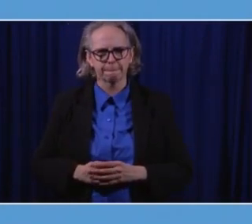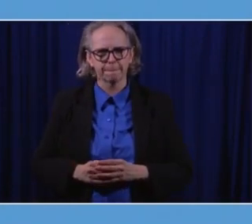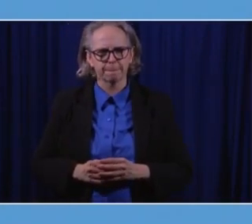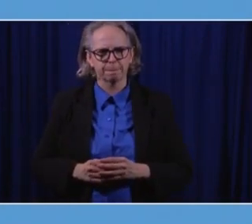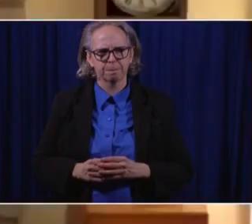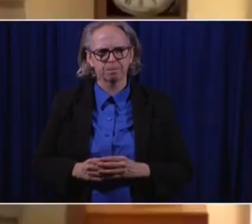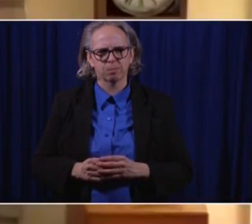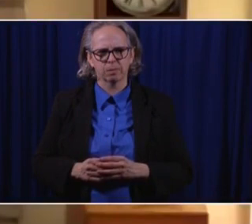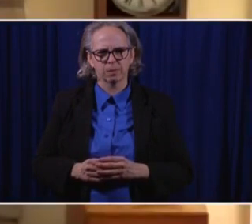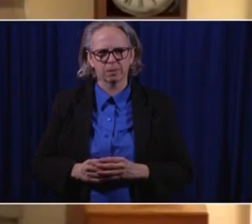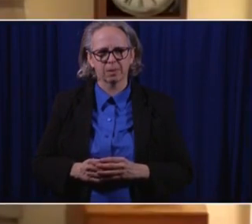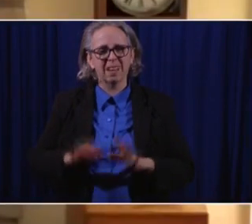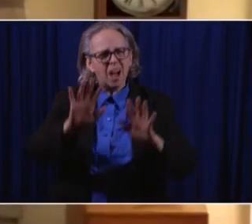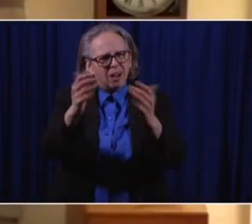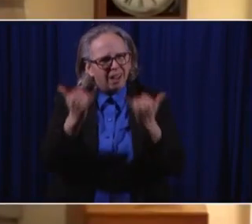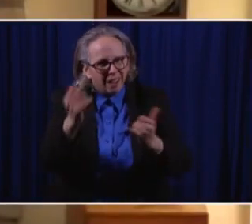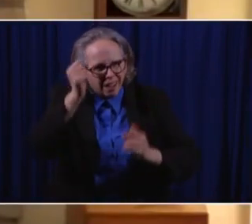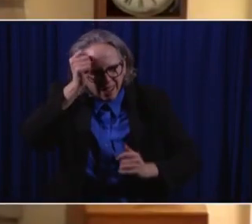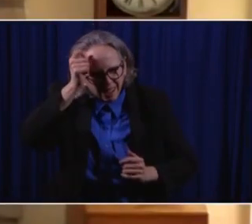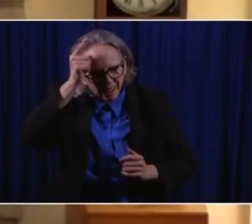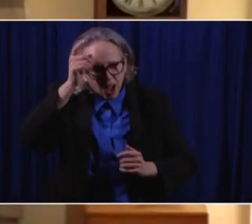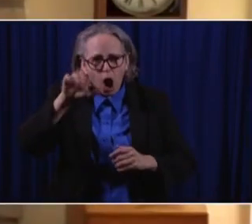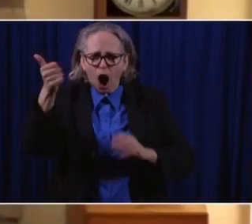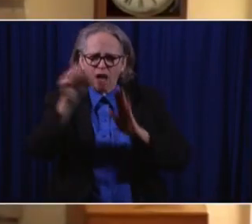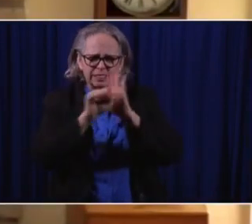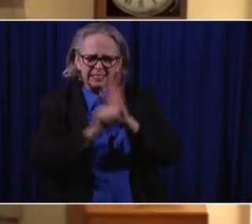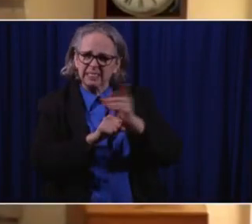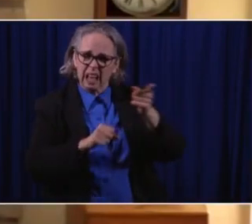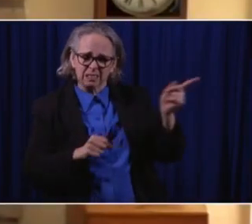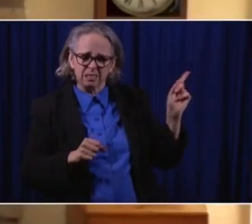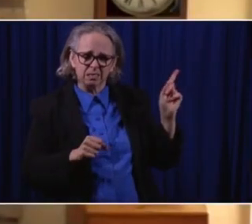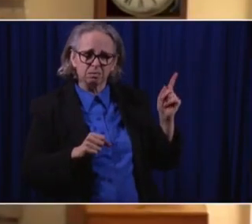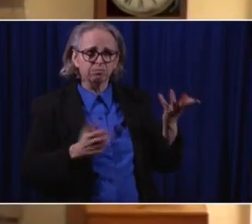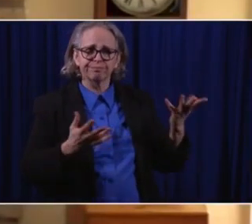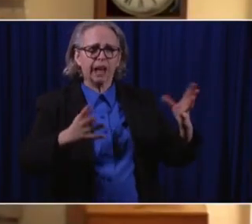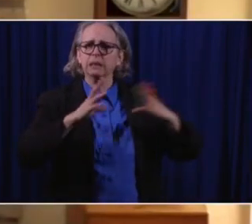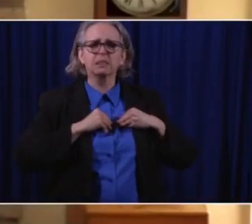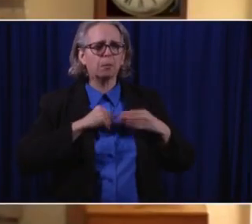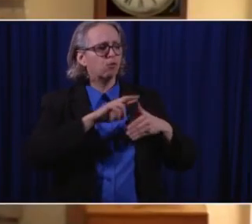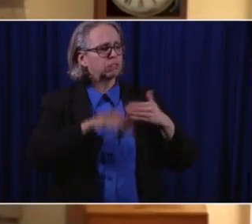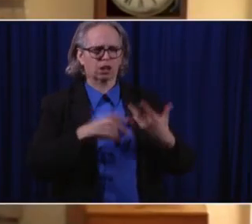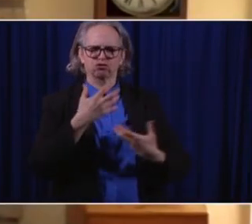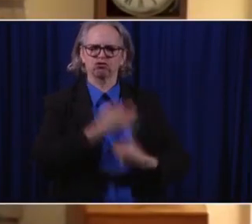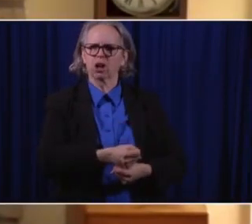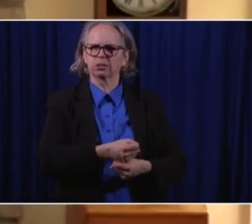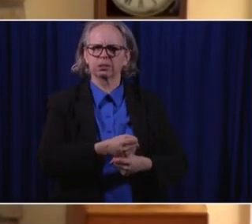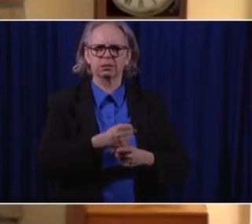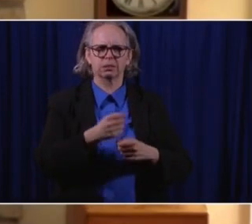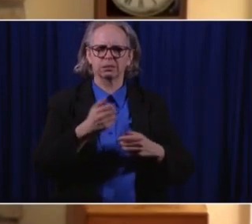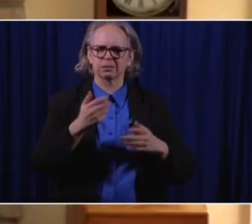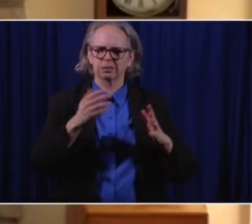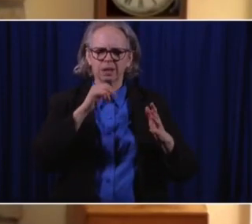specific granular information so we can tell you better tell you know roughly what that number would be but we don't so